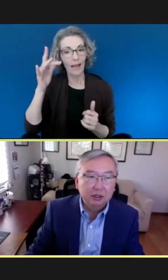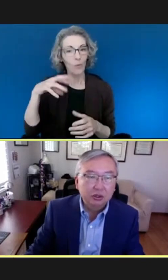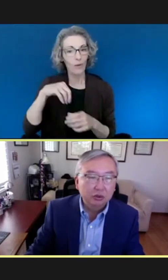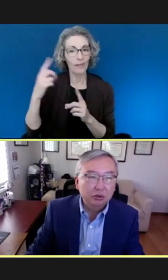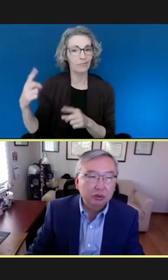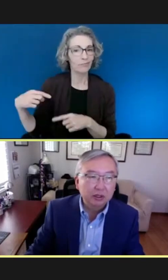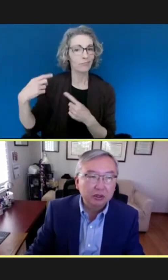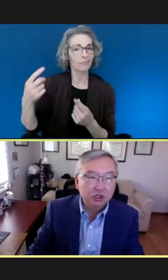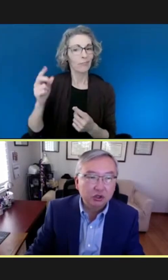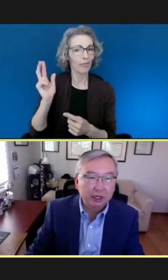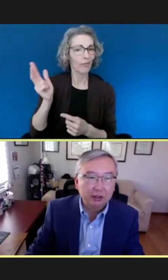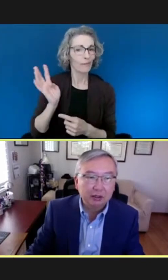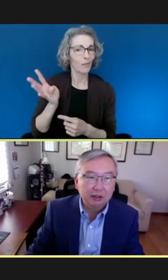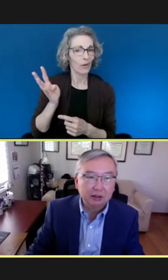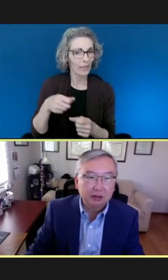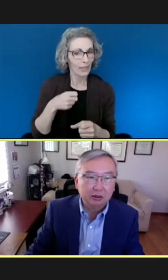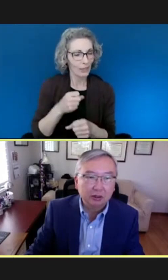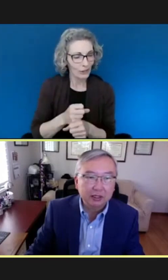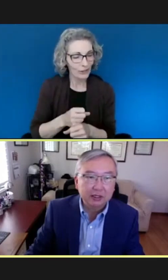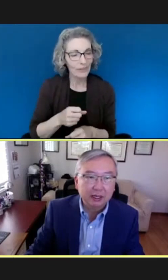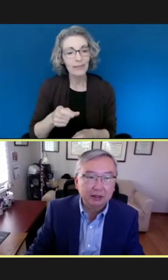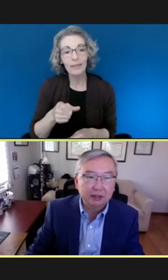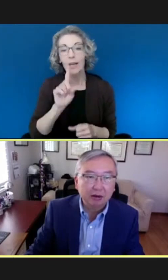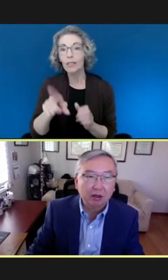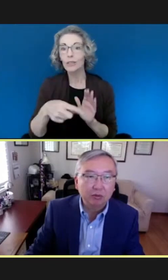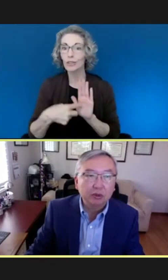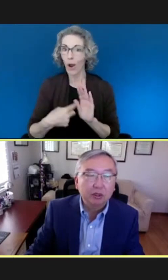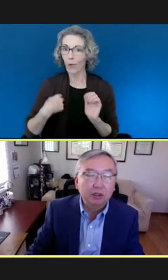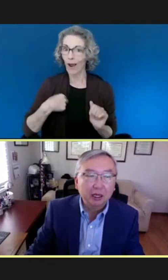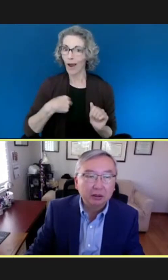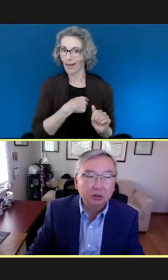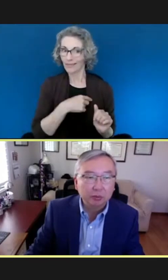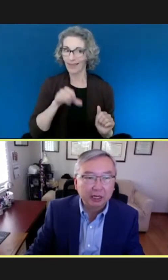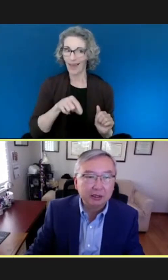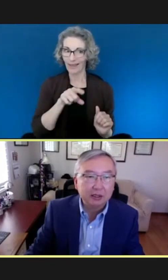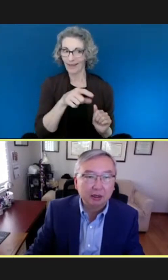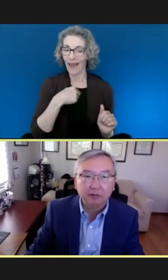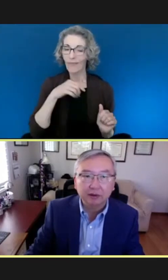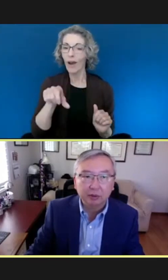To illustrate to us that there are other domains of ability such